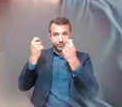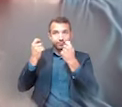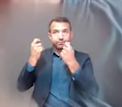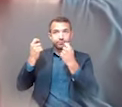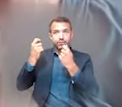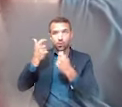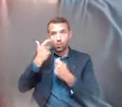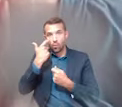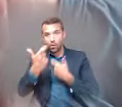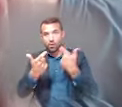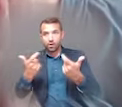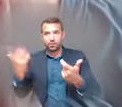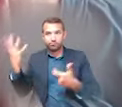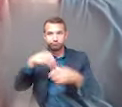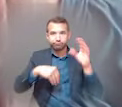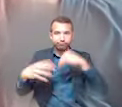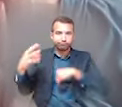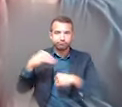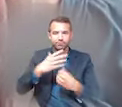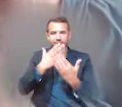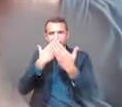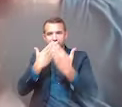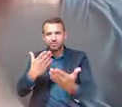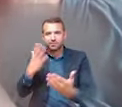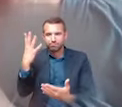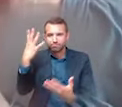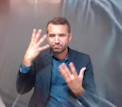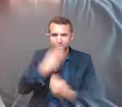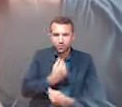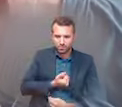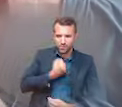and our audience today for sharing that beautiful, beautiful work with us.